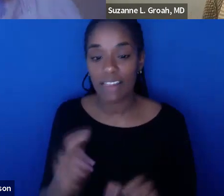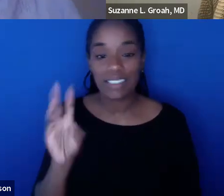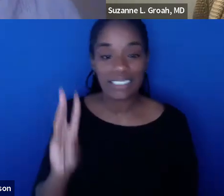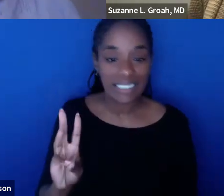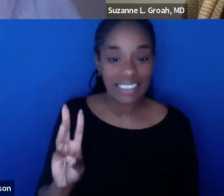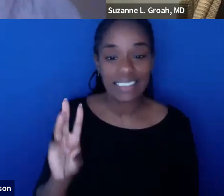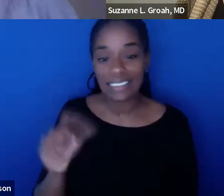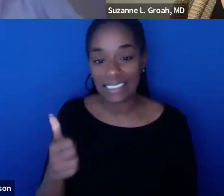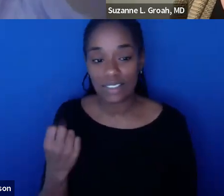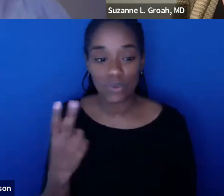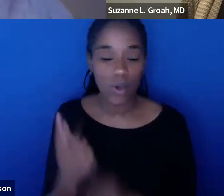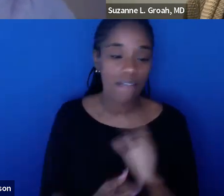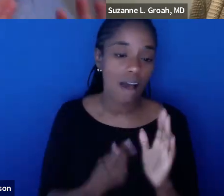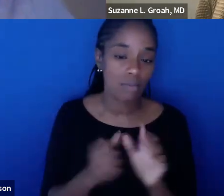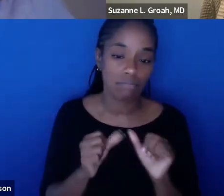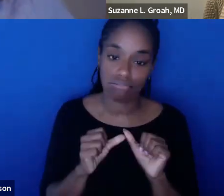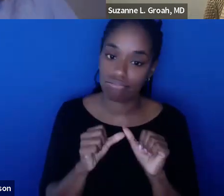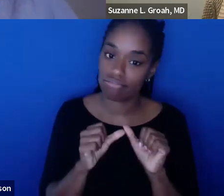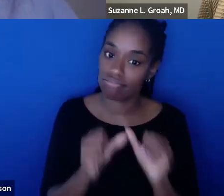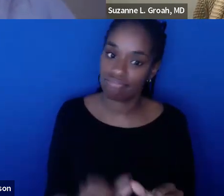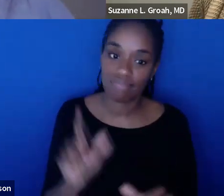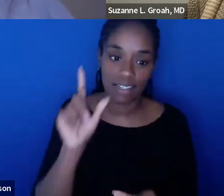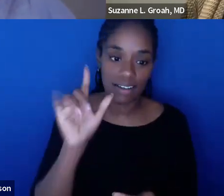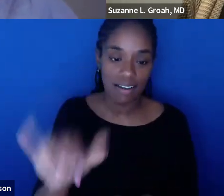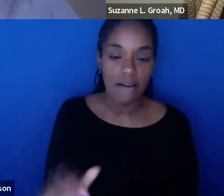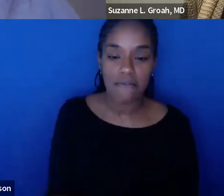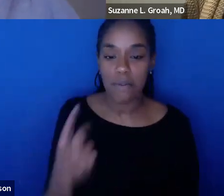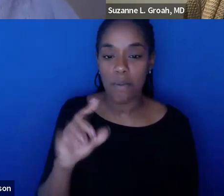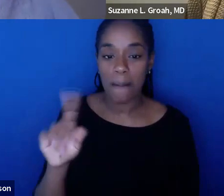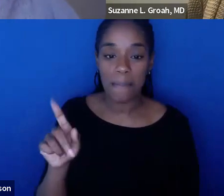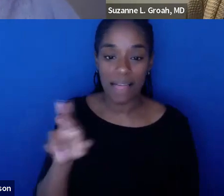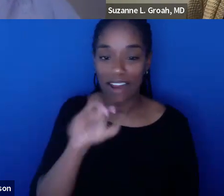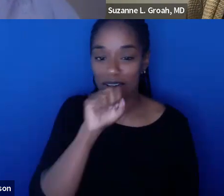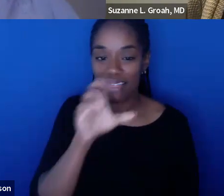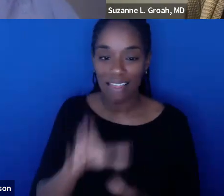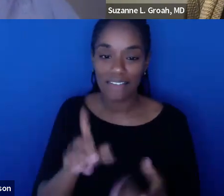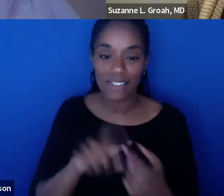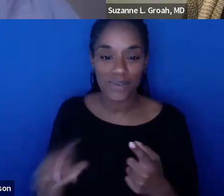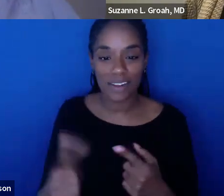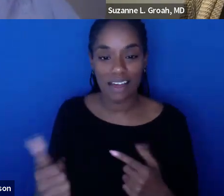We could go on this forever, from one bladder lover to another. Thank you so much, Dr. Groah,